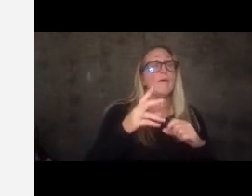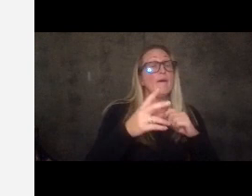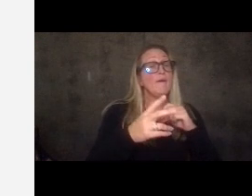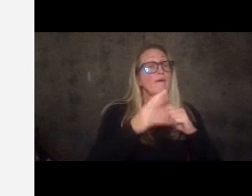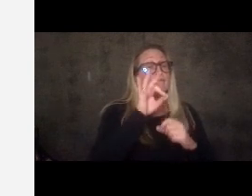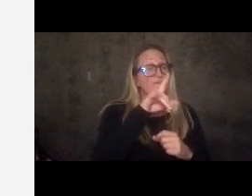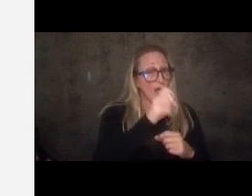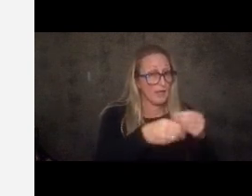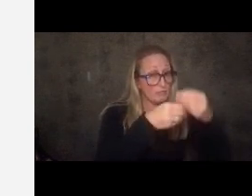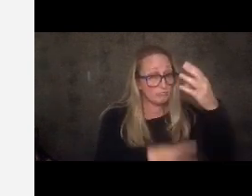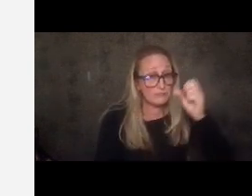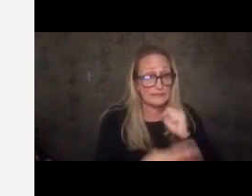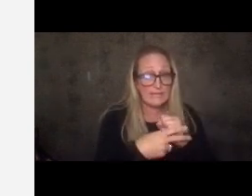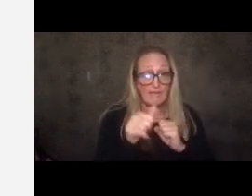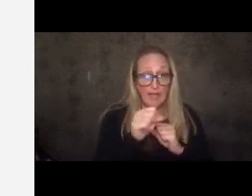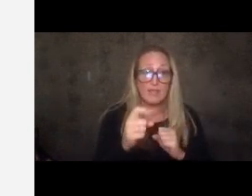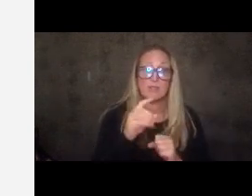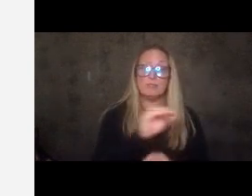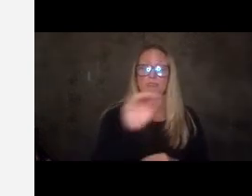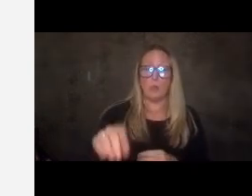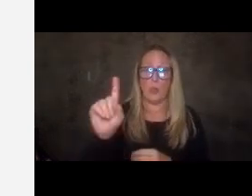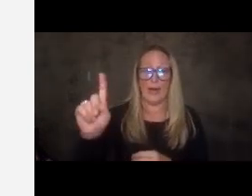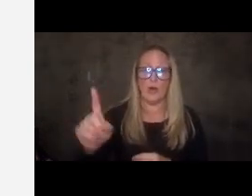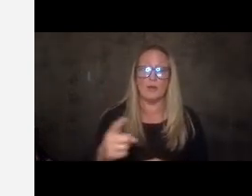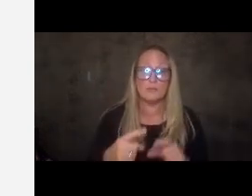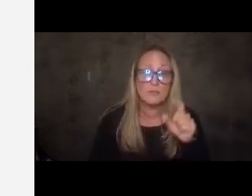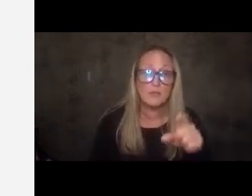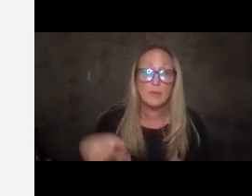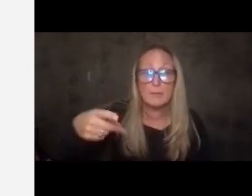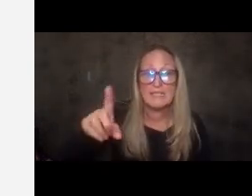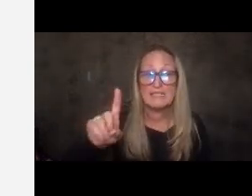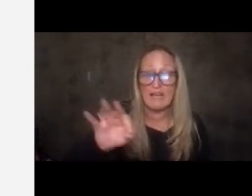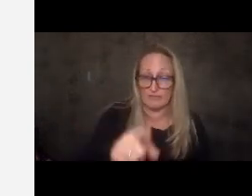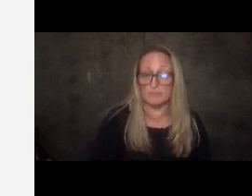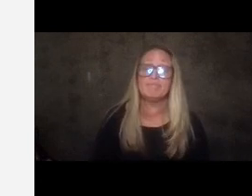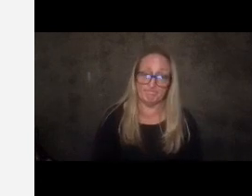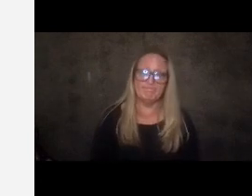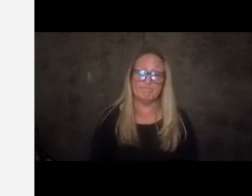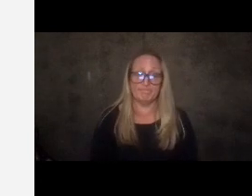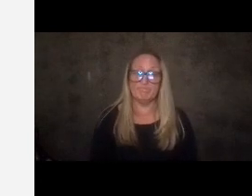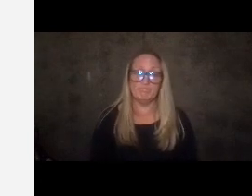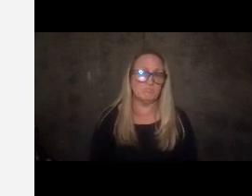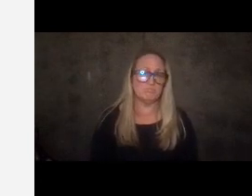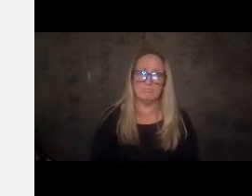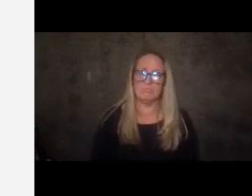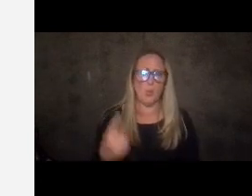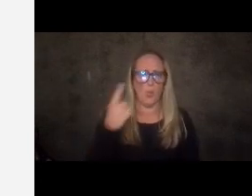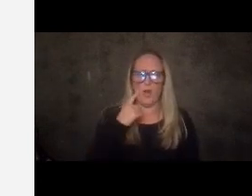then save as, you can choose the place and then here PDF. It's just one of the file type options.